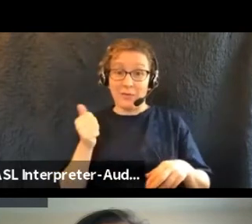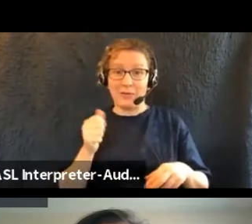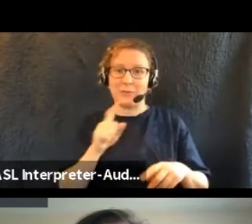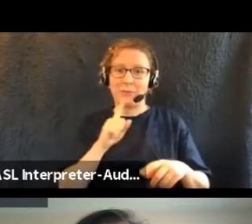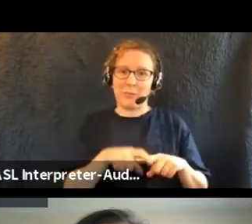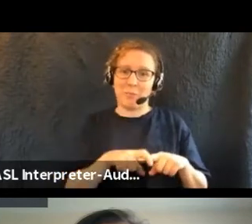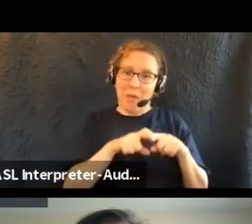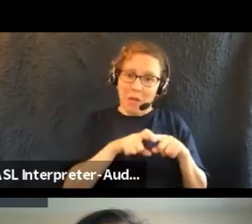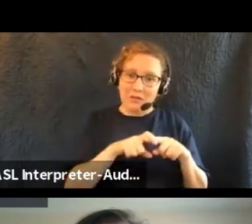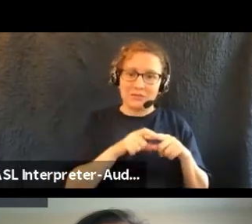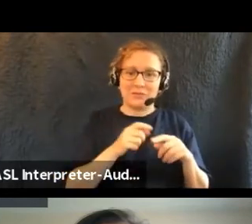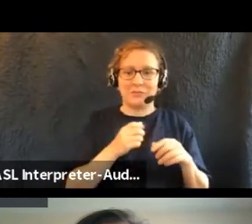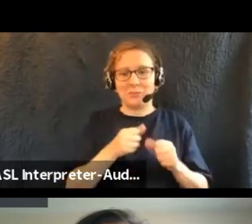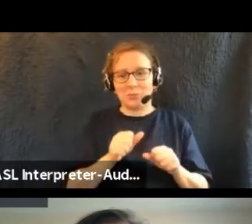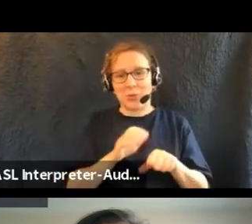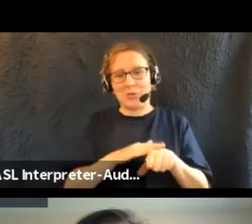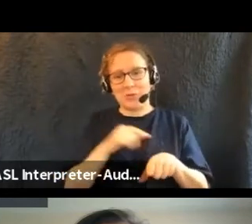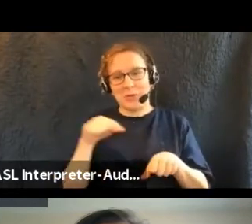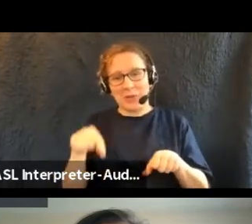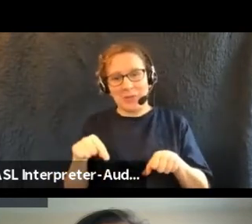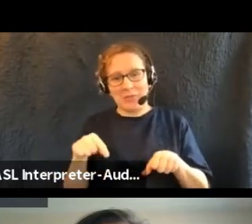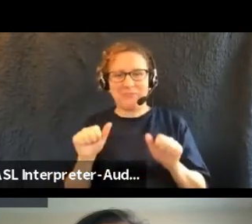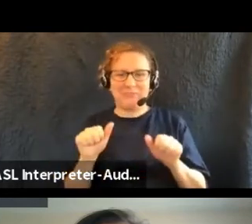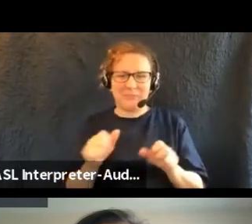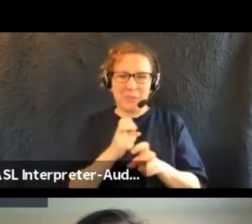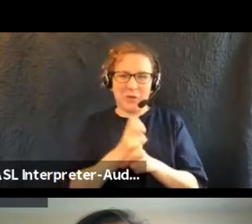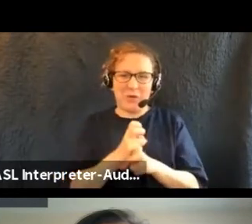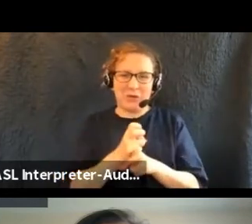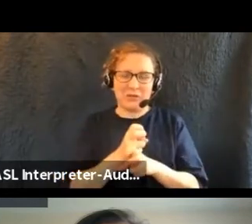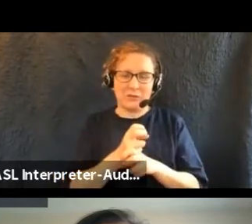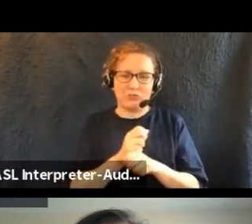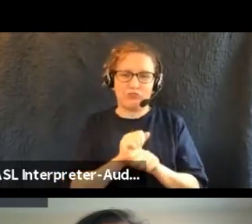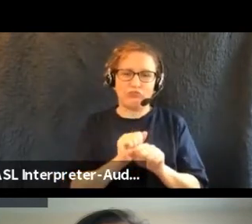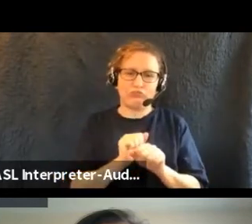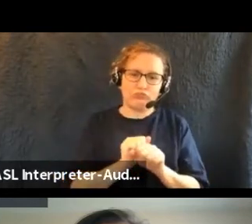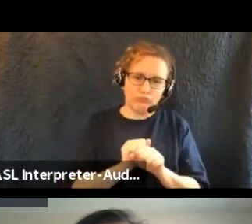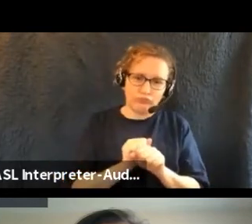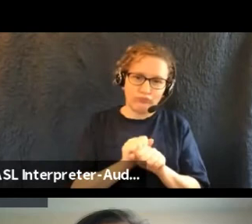I know that can be hard.